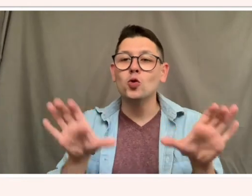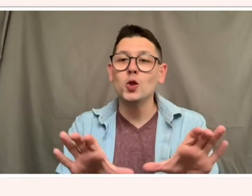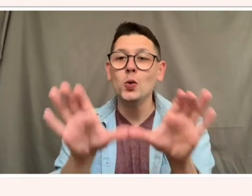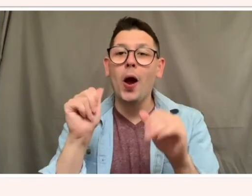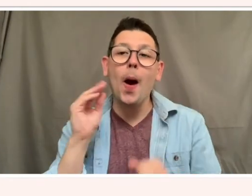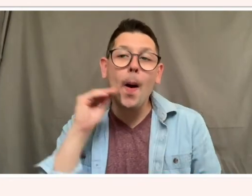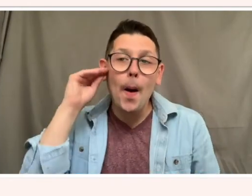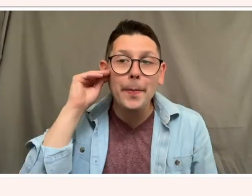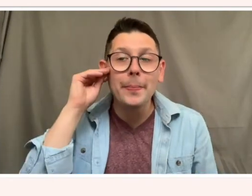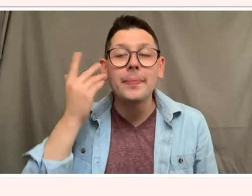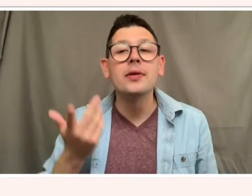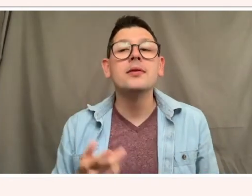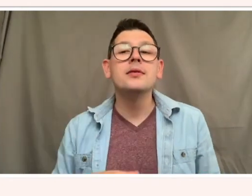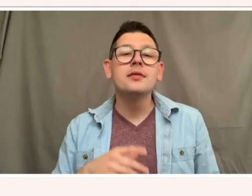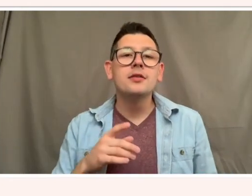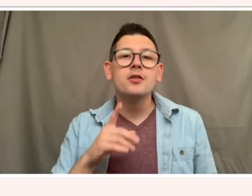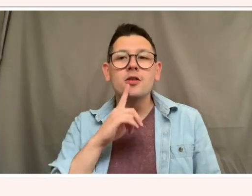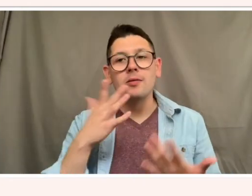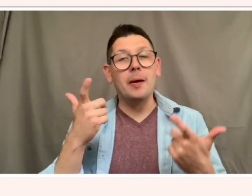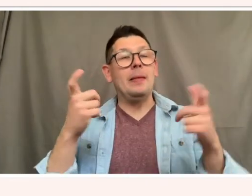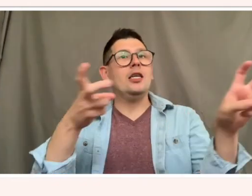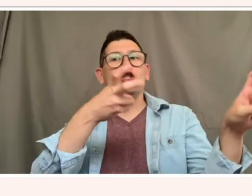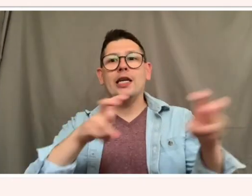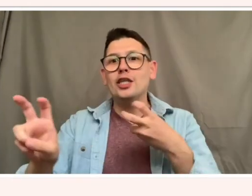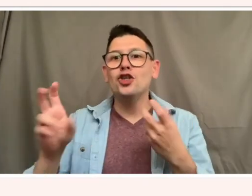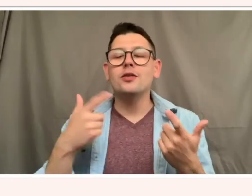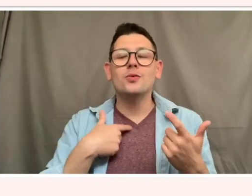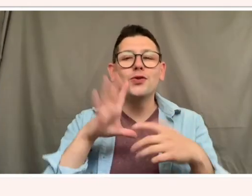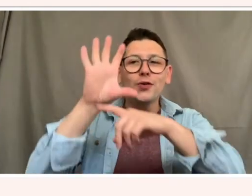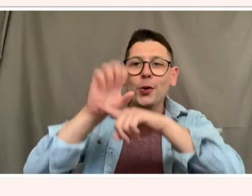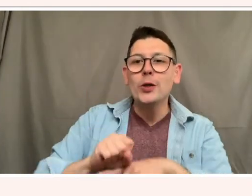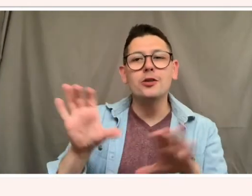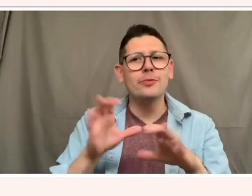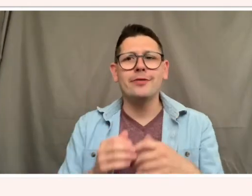Plenty of activities for families to do at home, and that's been